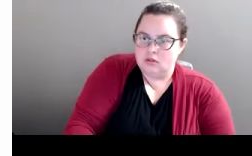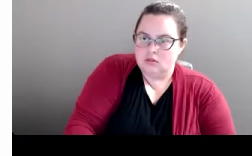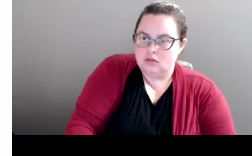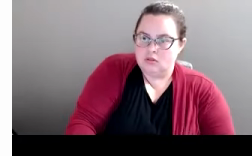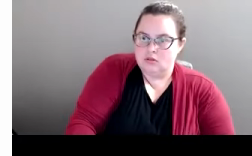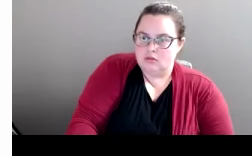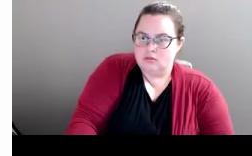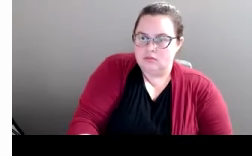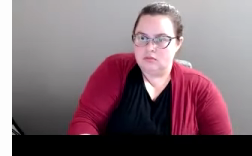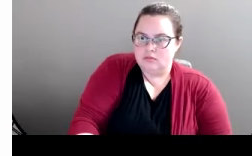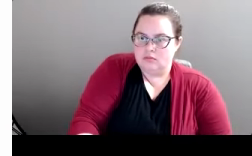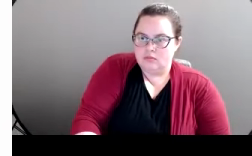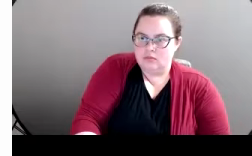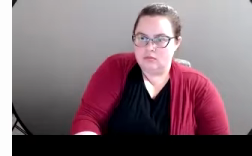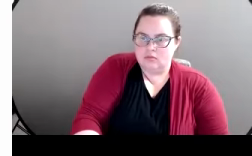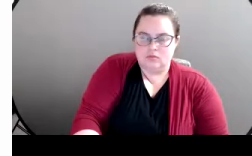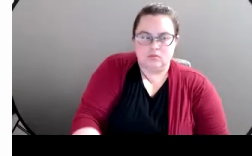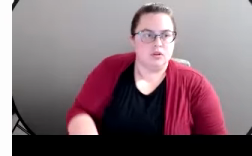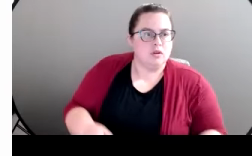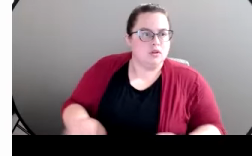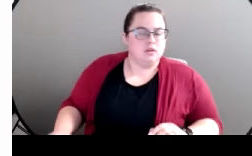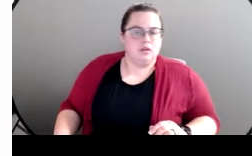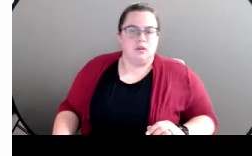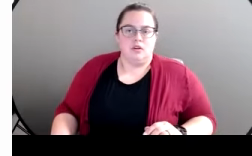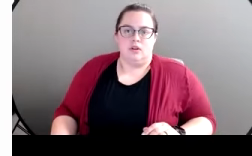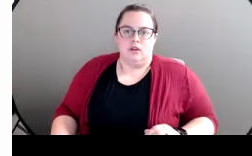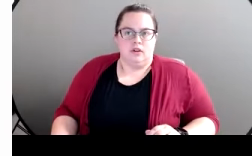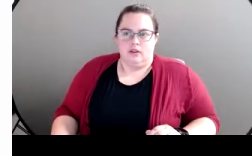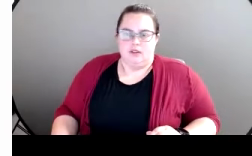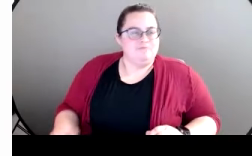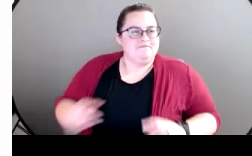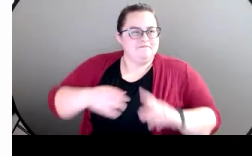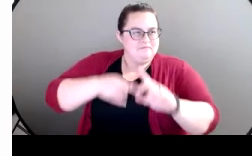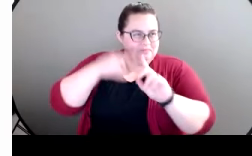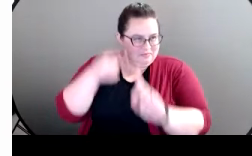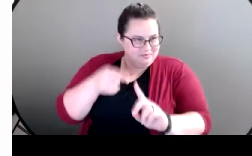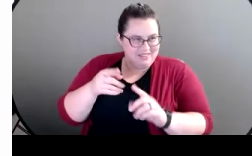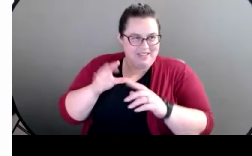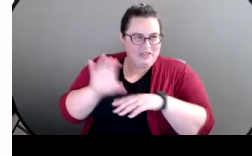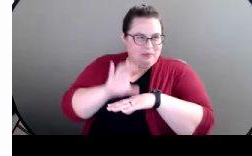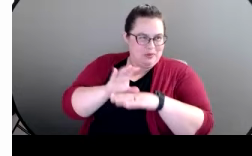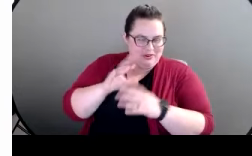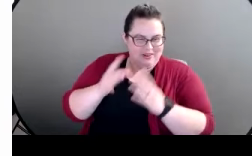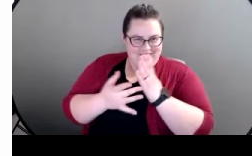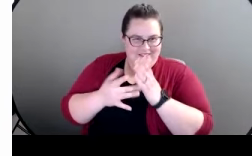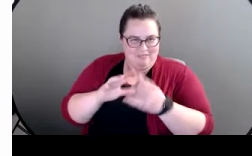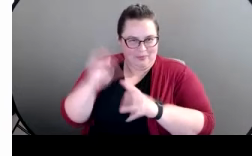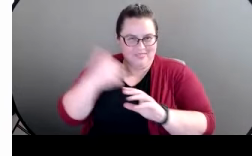something that you want to publish that you want to make available for others, then it's really important to understand,